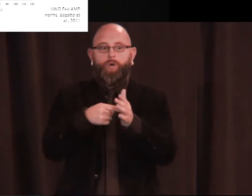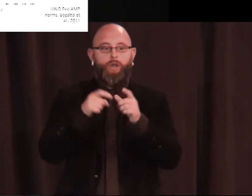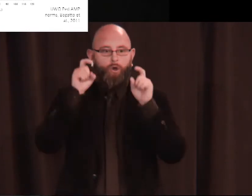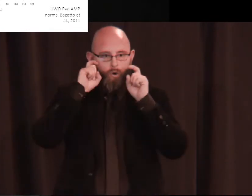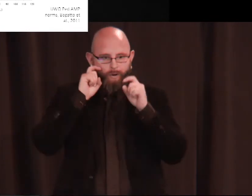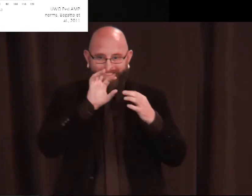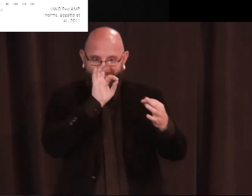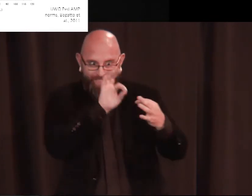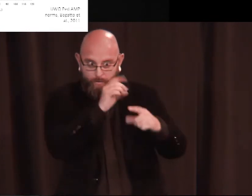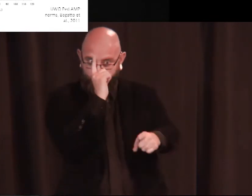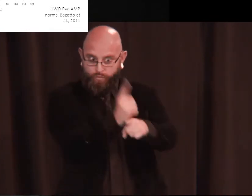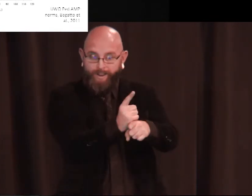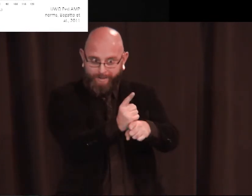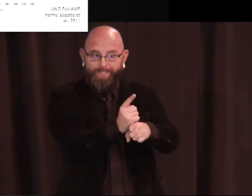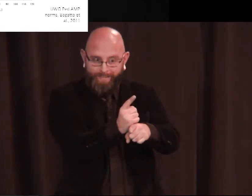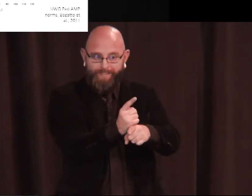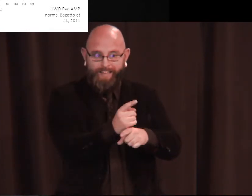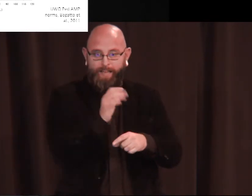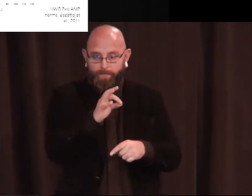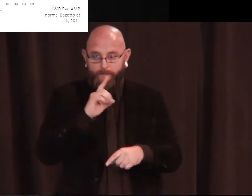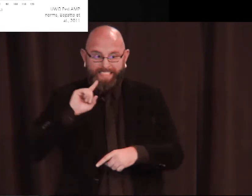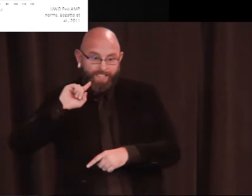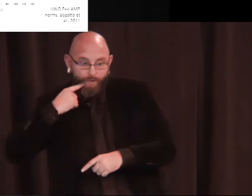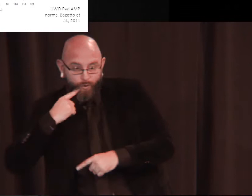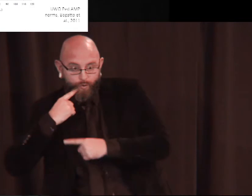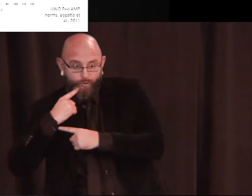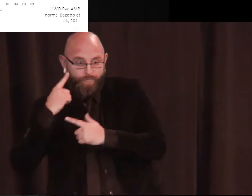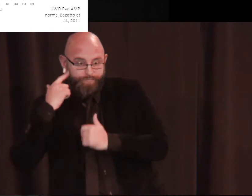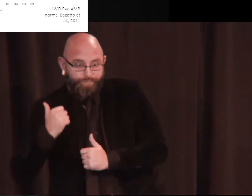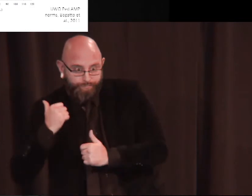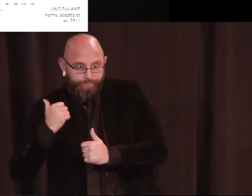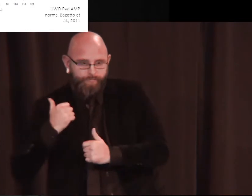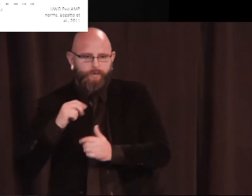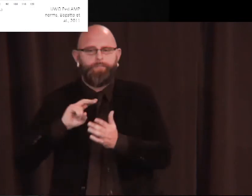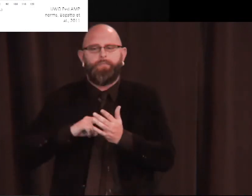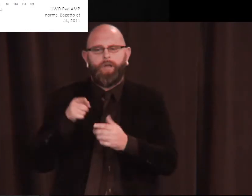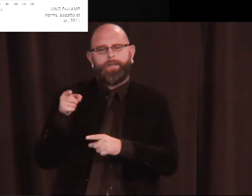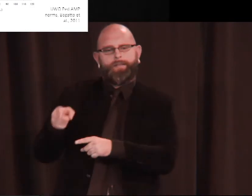So children with a more severe hearing loss are going to have a lower SII just because